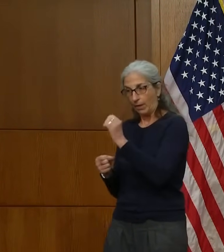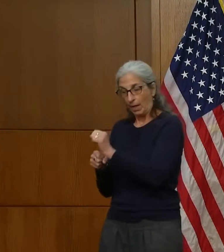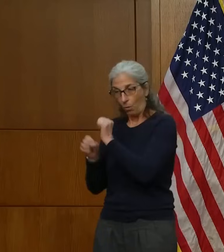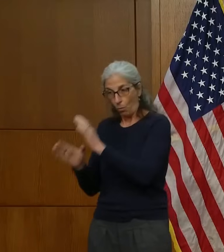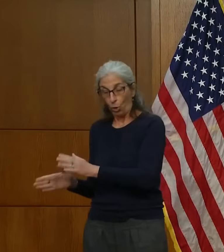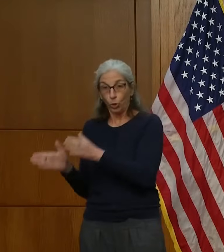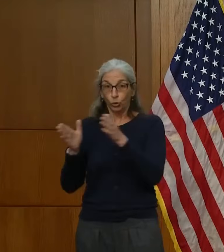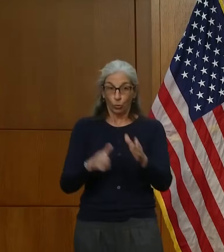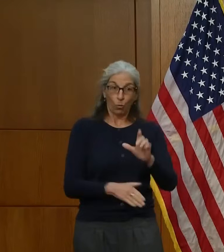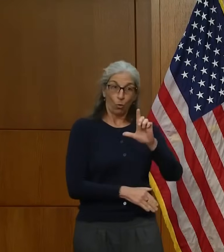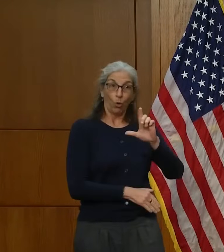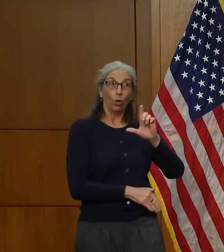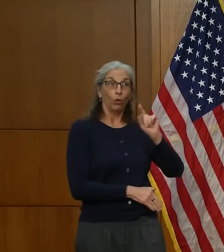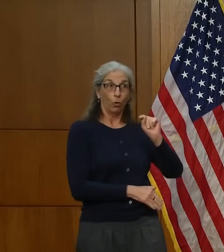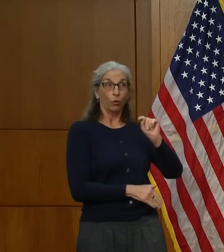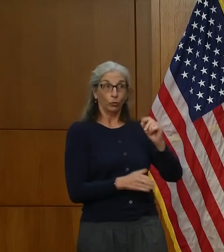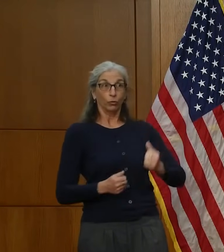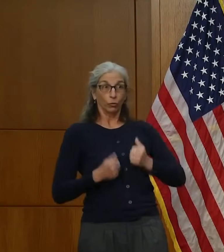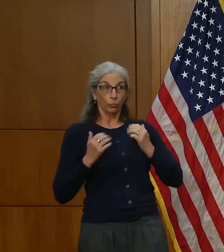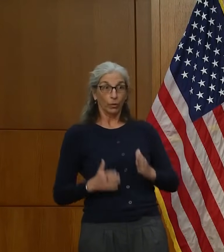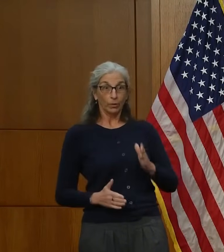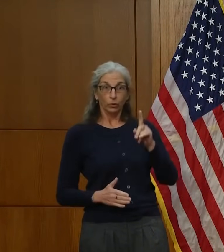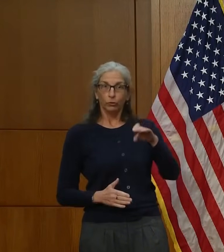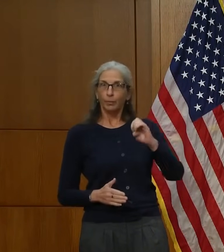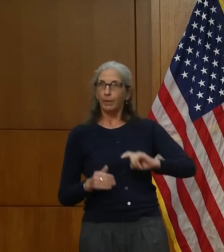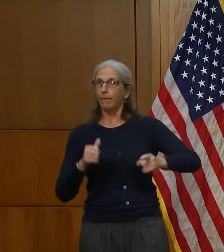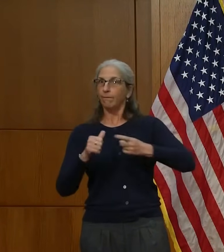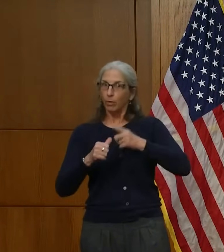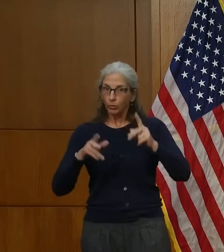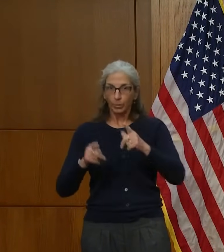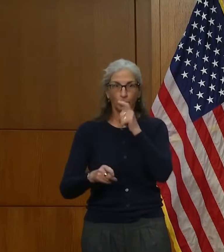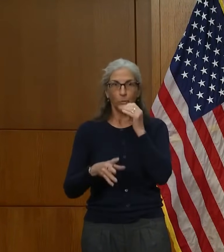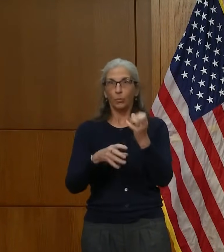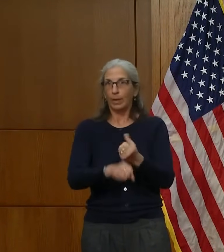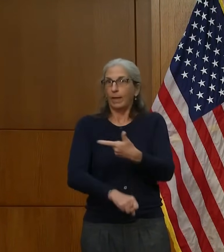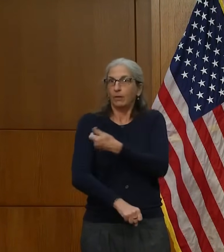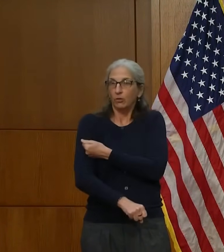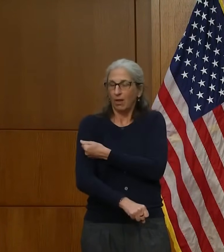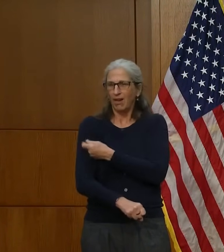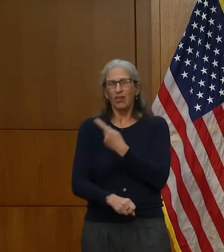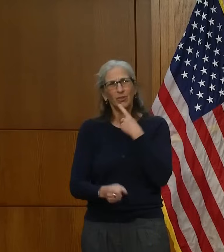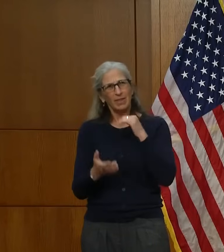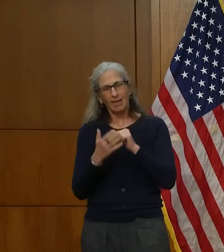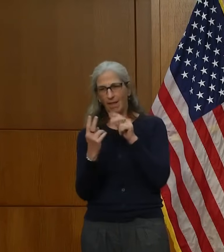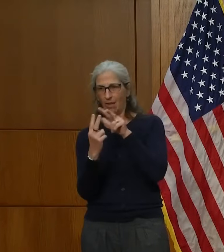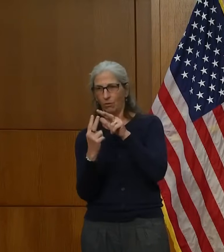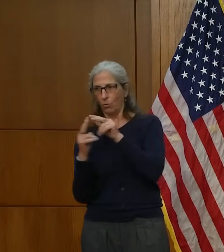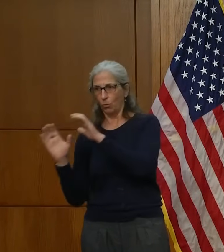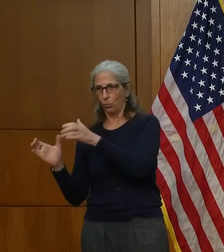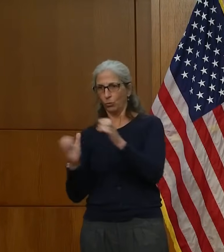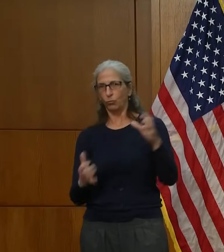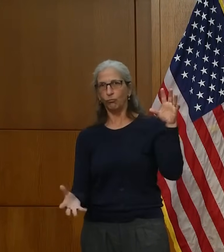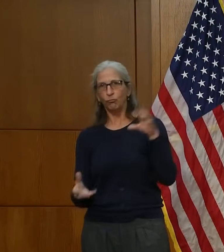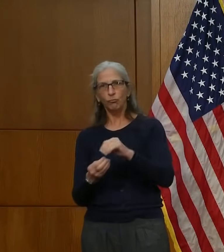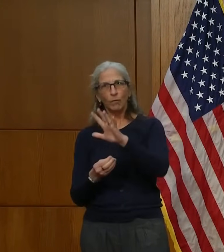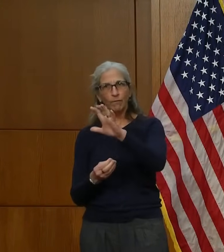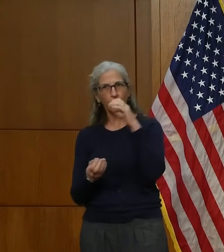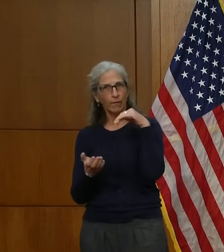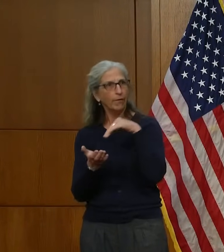VACCINES UP FRONT. THERE'S BEEN SOME DEBATE OVER WHETHER HEALTH CARE WORKERS OR LONG TERM RESIDENTS SHOULD BE THE VERY FIRST. WITH THOSE INITIAL